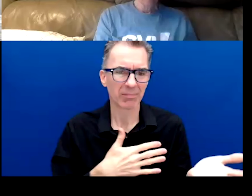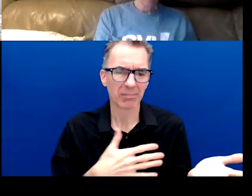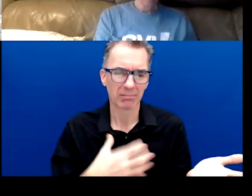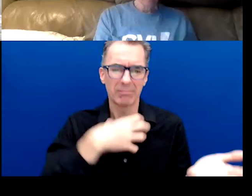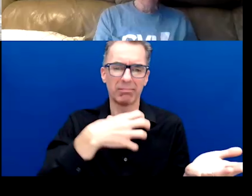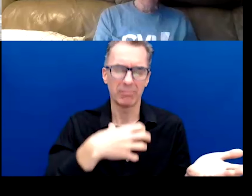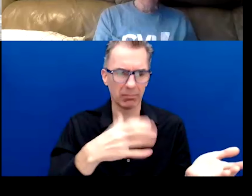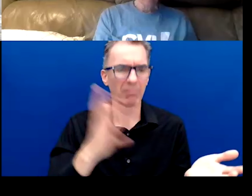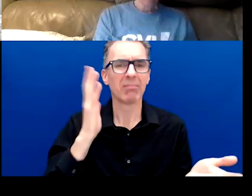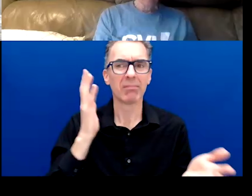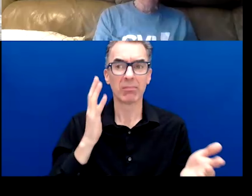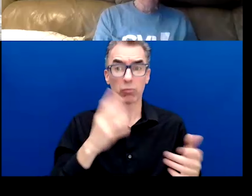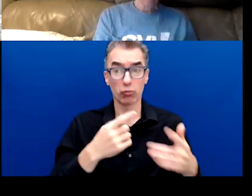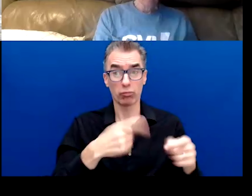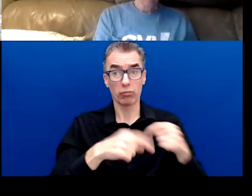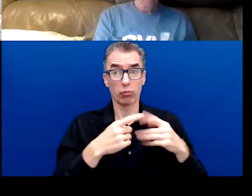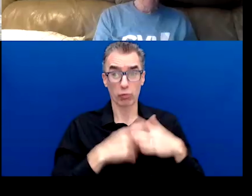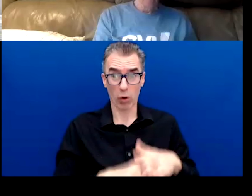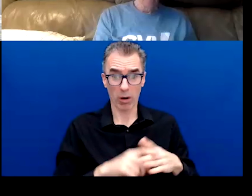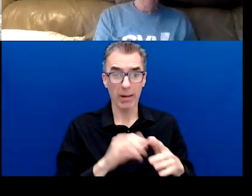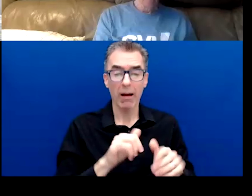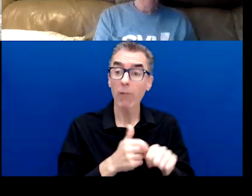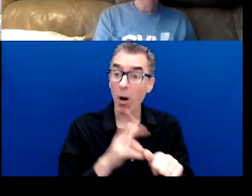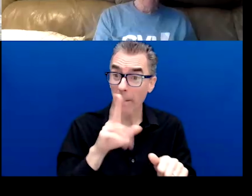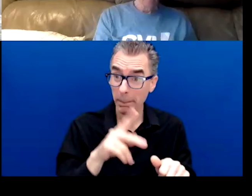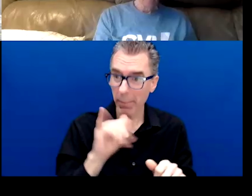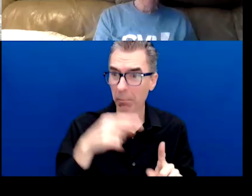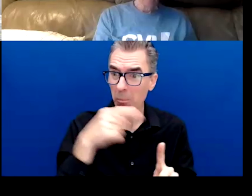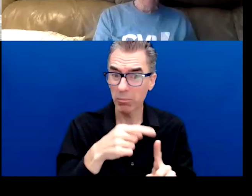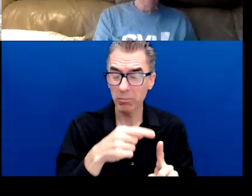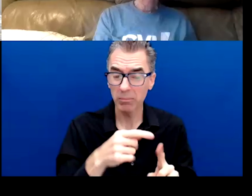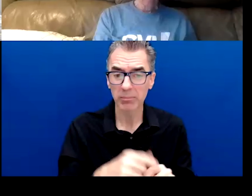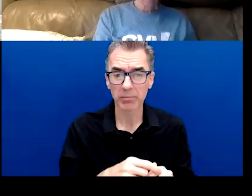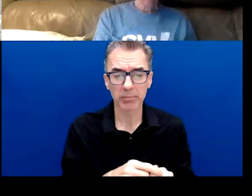when they first started out too, was a follow up on it. We used to have the, besides everything else,